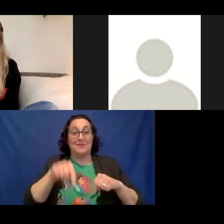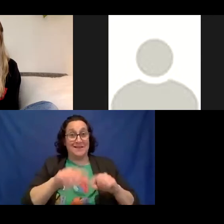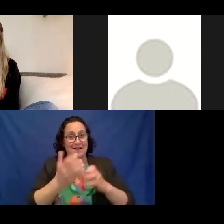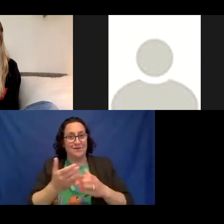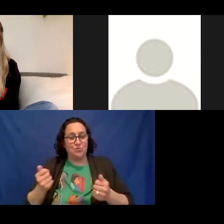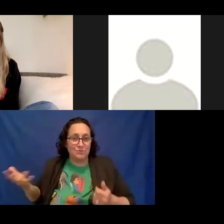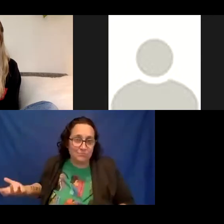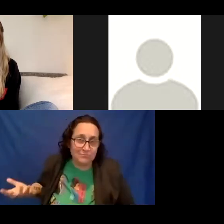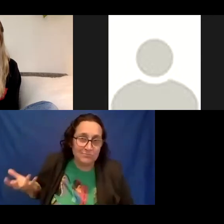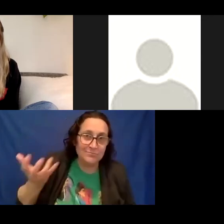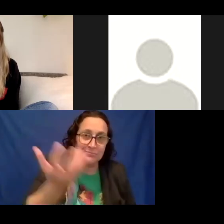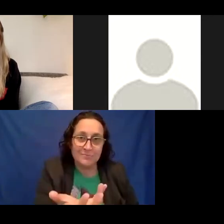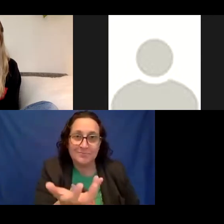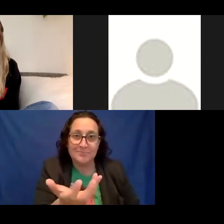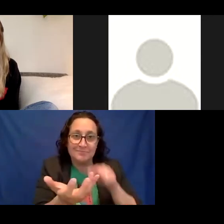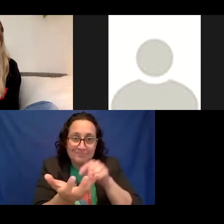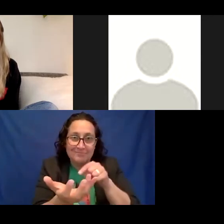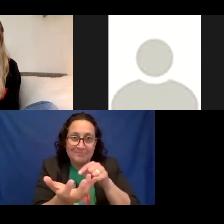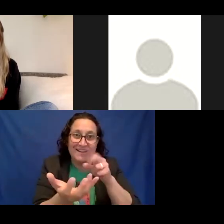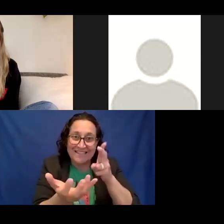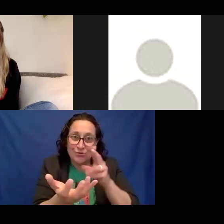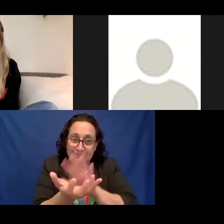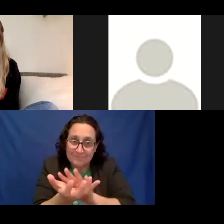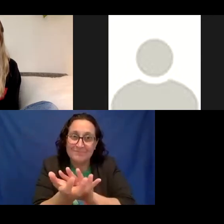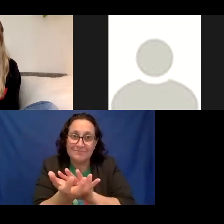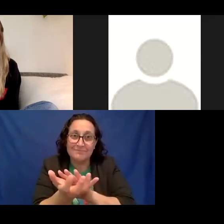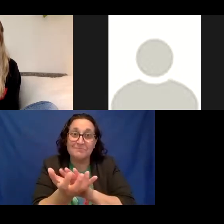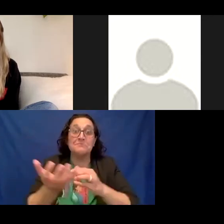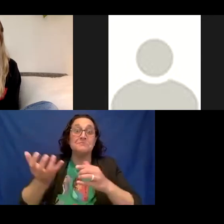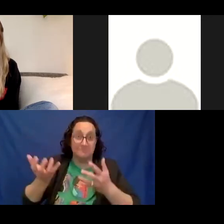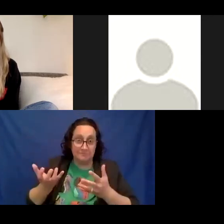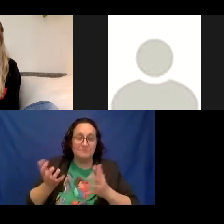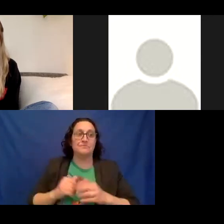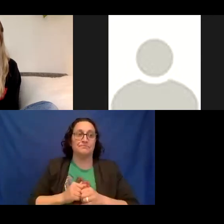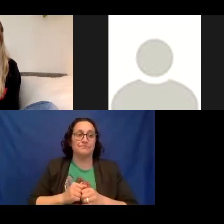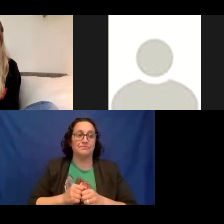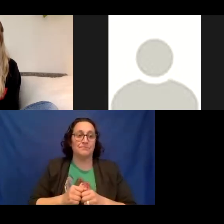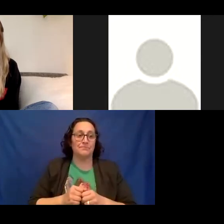that they have to share with us, and so both groups bring important parts to the whole.